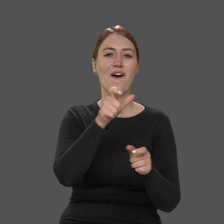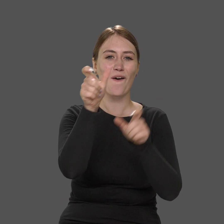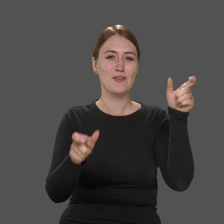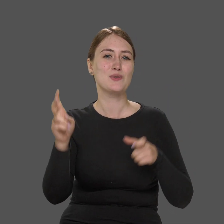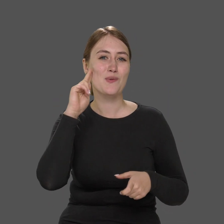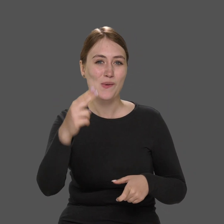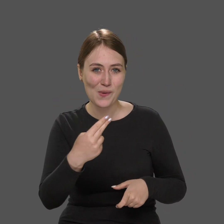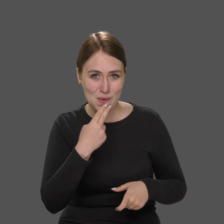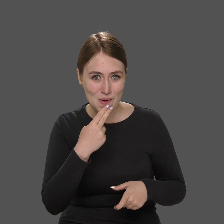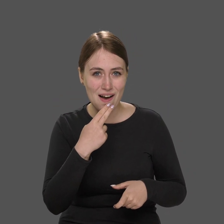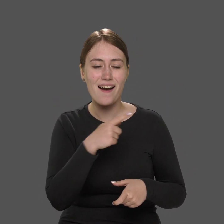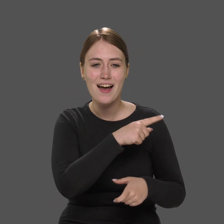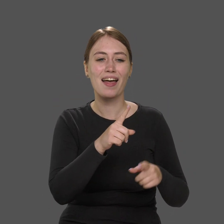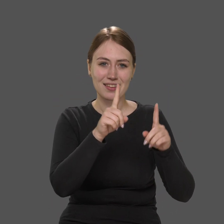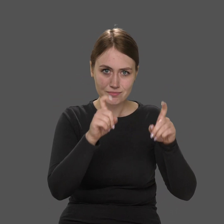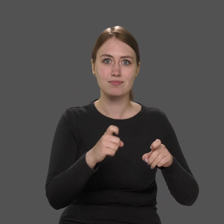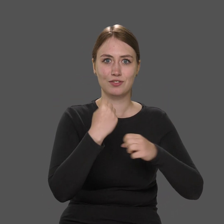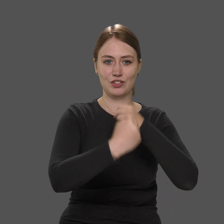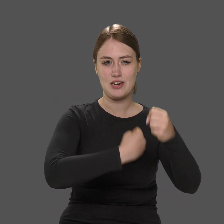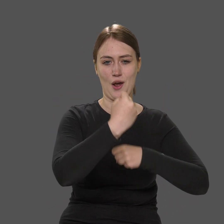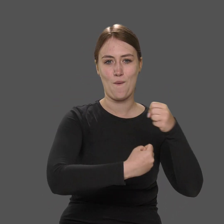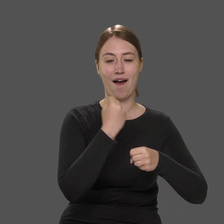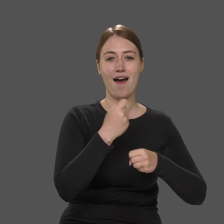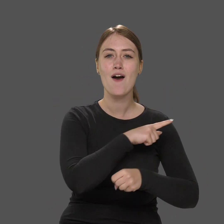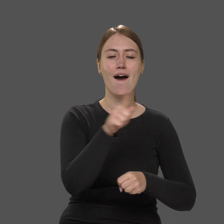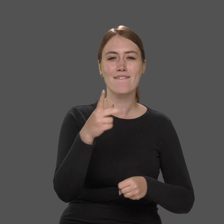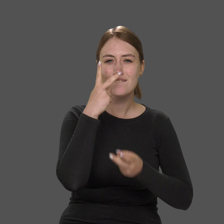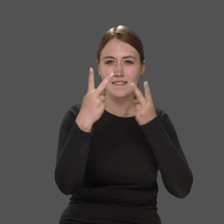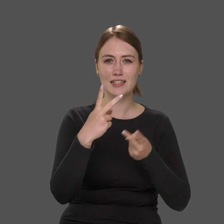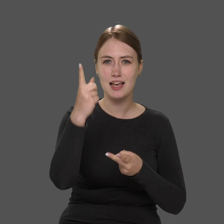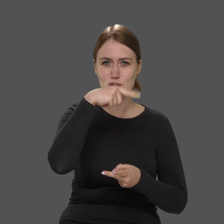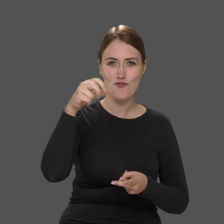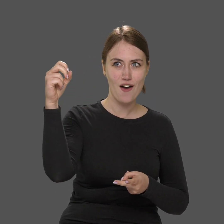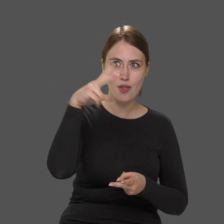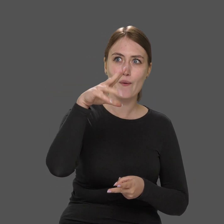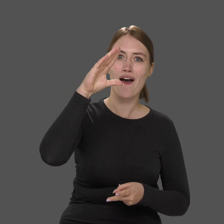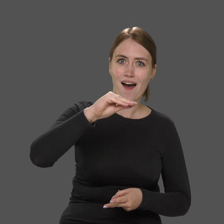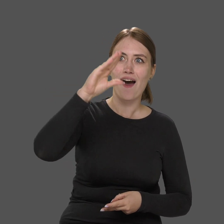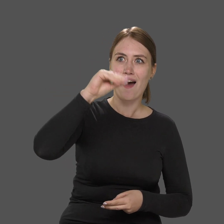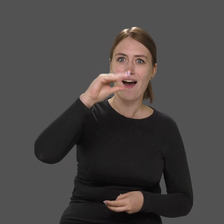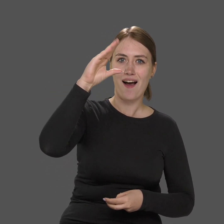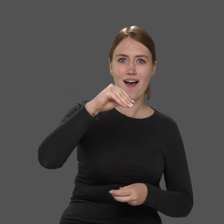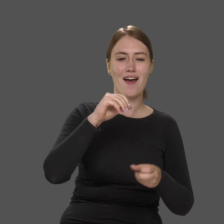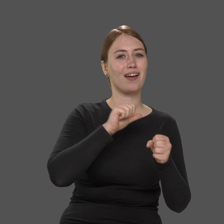is activated in deaf individuals when they see flashing lights,